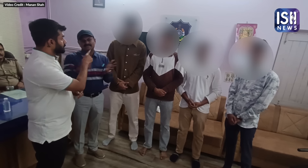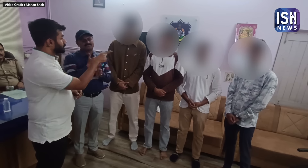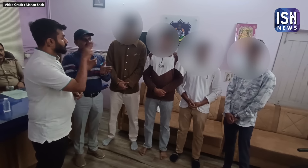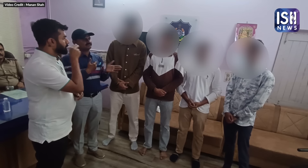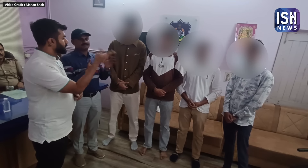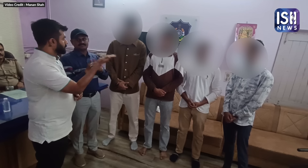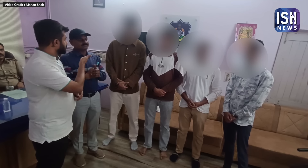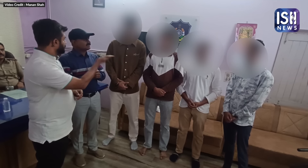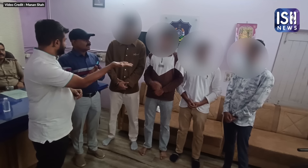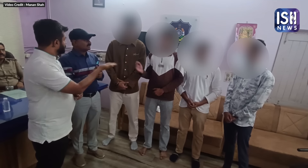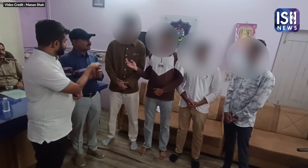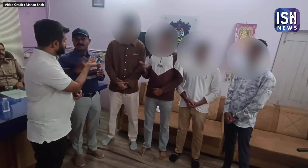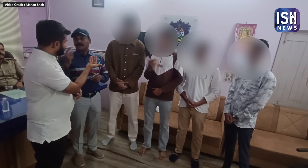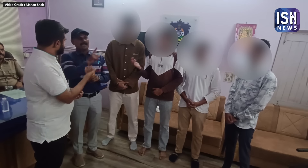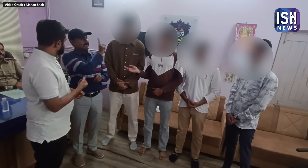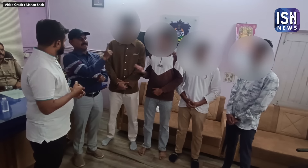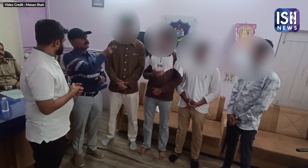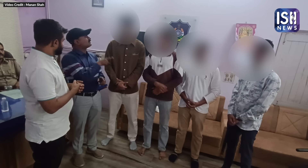Would anyone else like to speak?